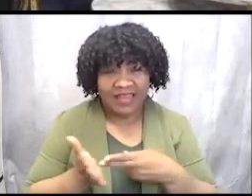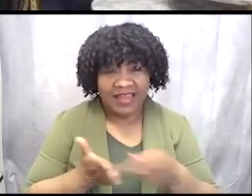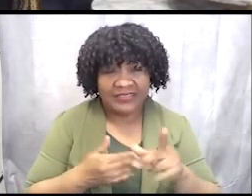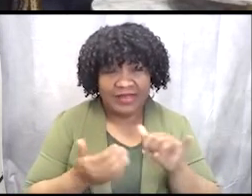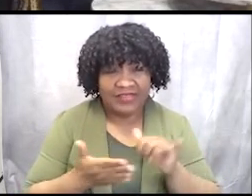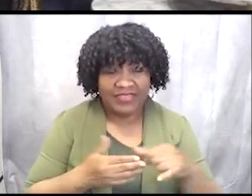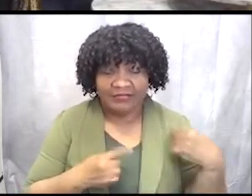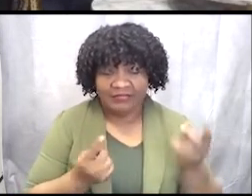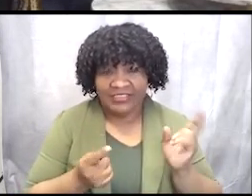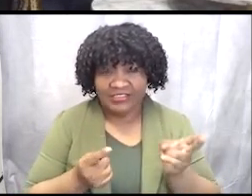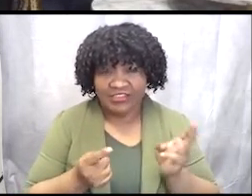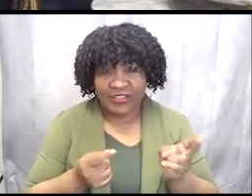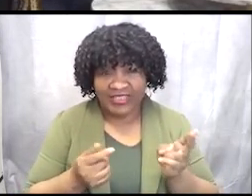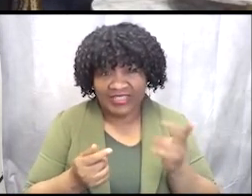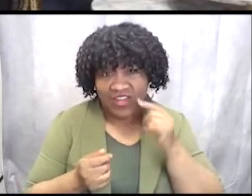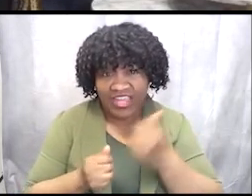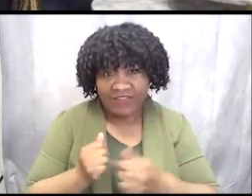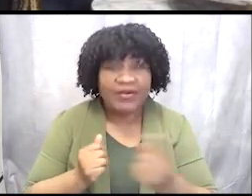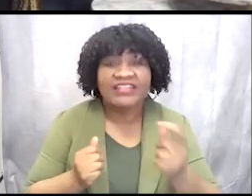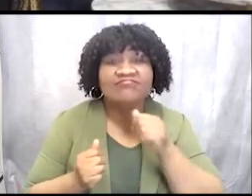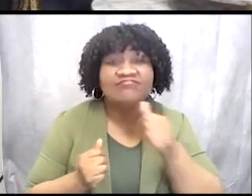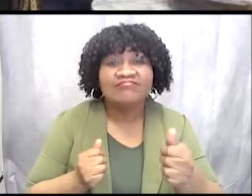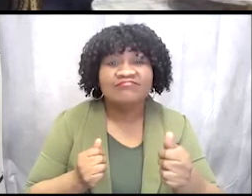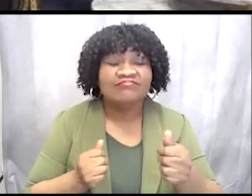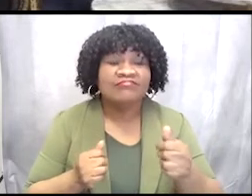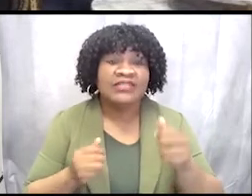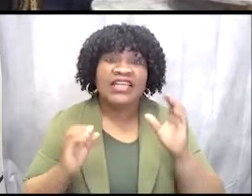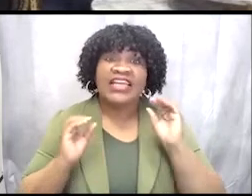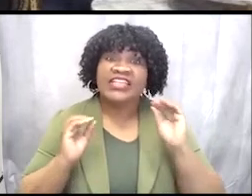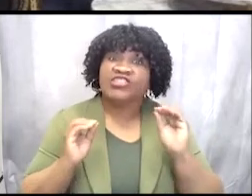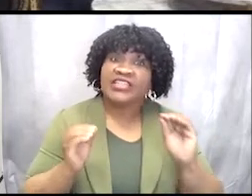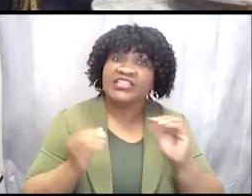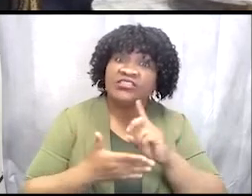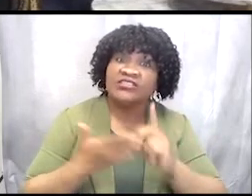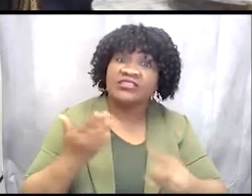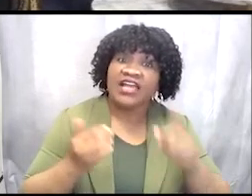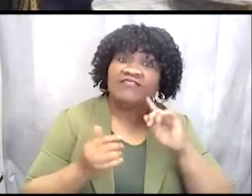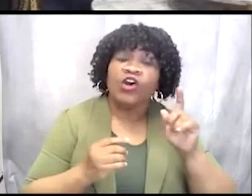Historically, it was designed for certain percentage